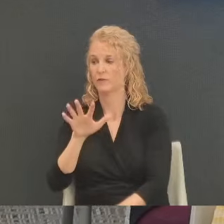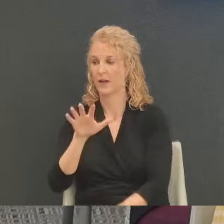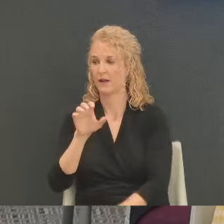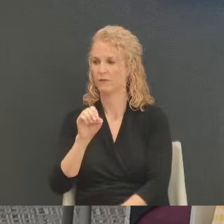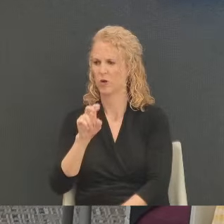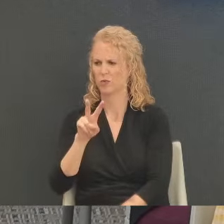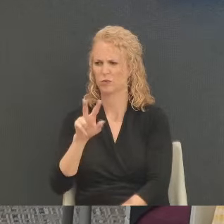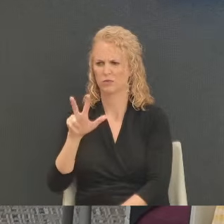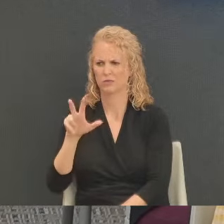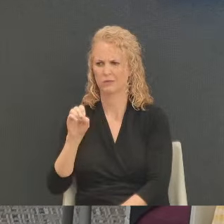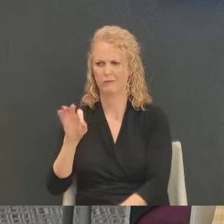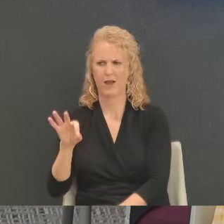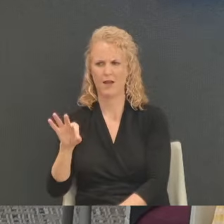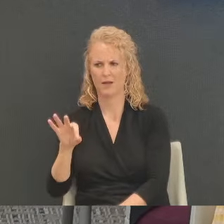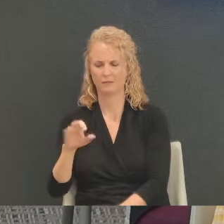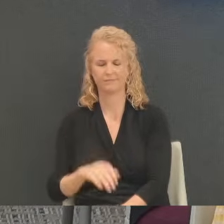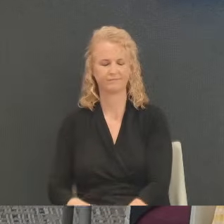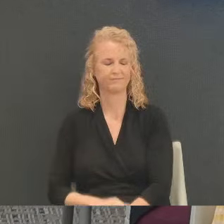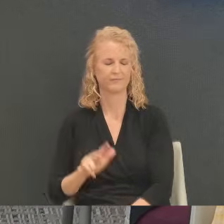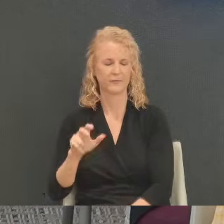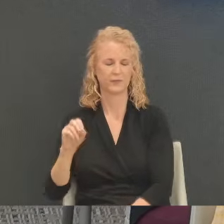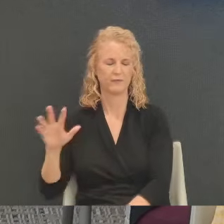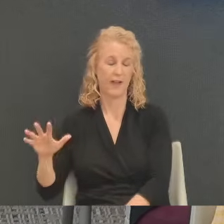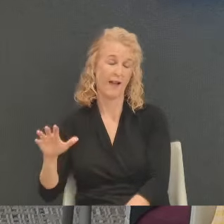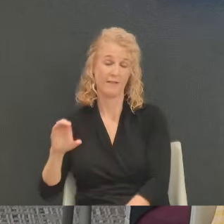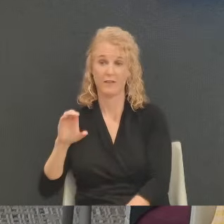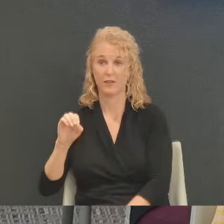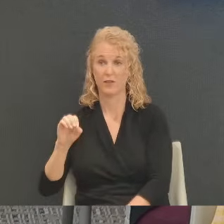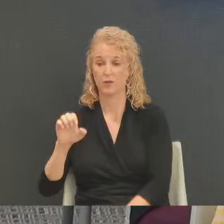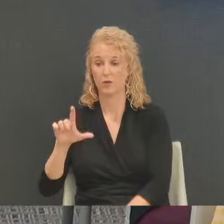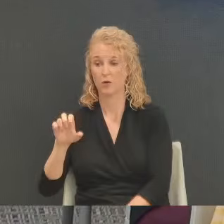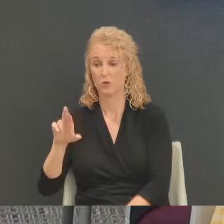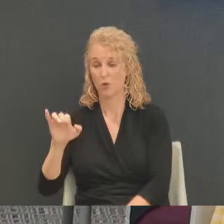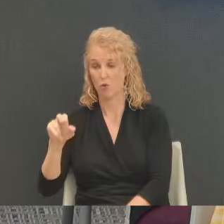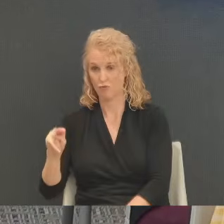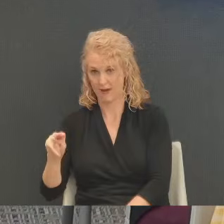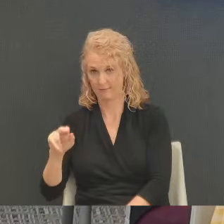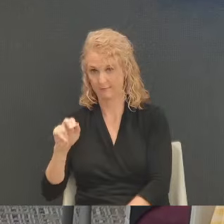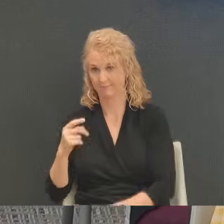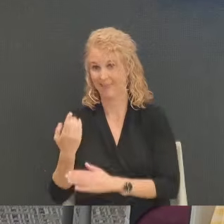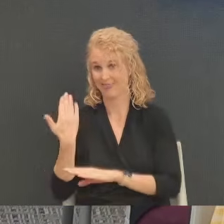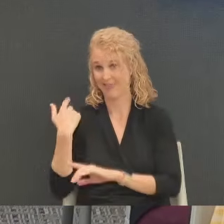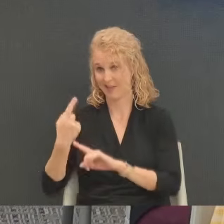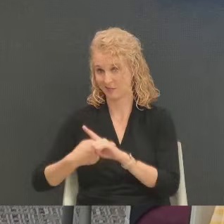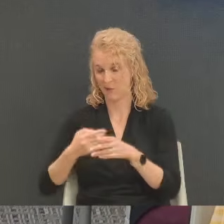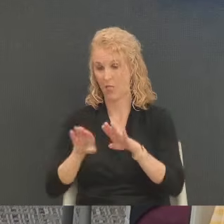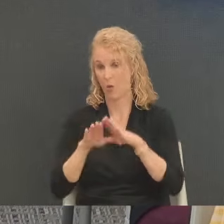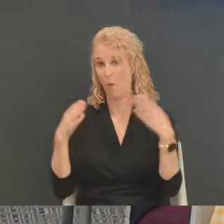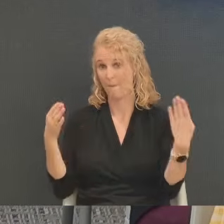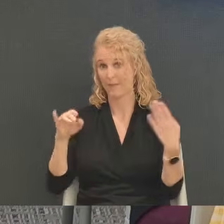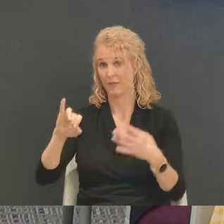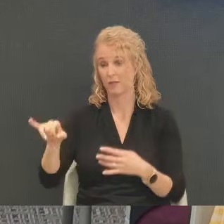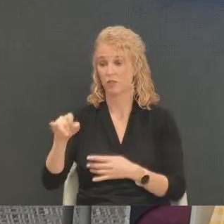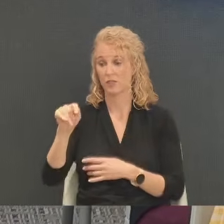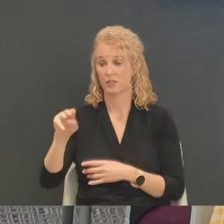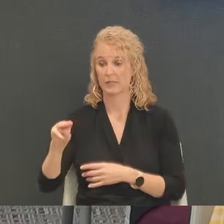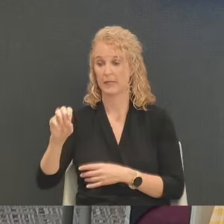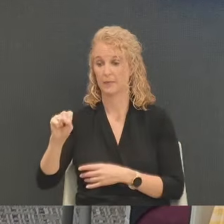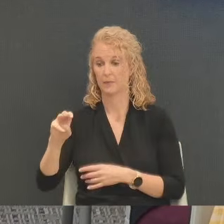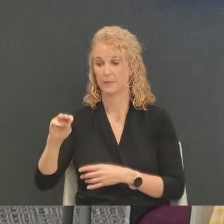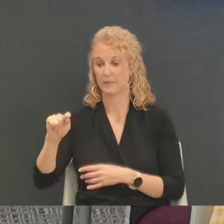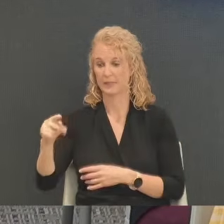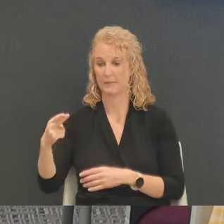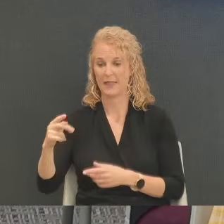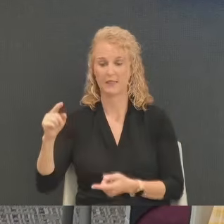Township. we opened bids on April 9th. JTM Smith Construction was the low bidder. Our Engineers